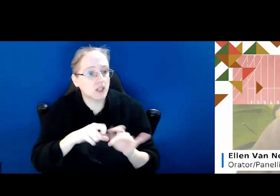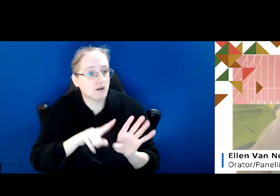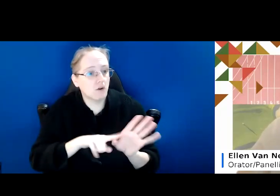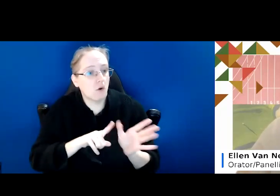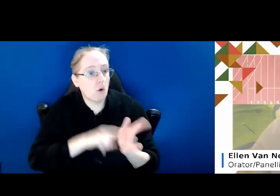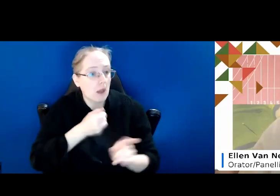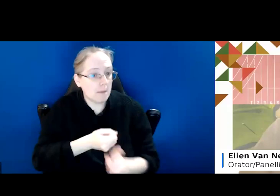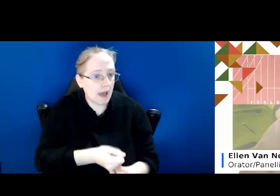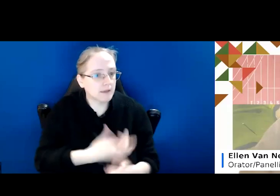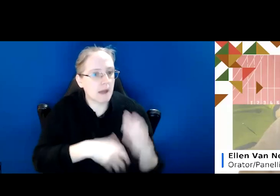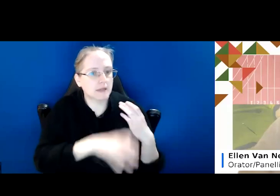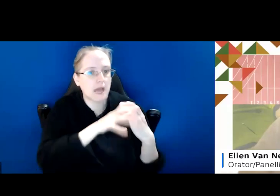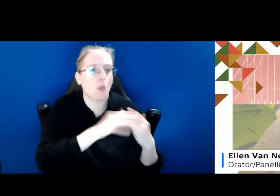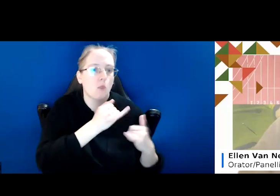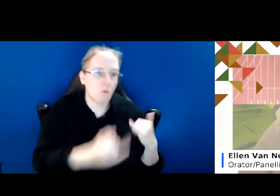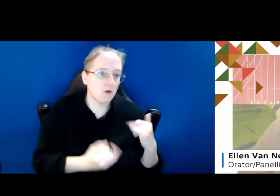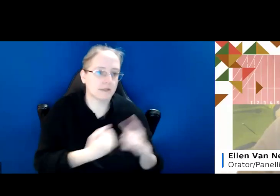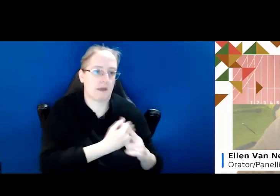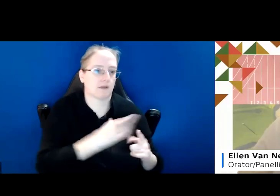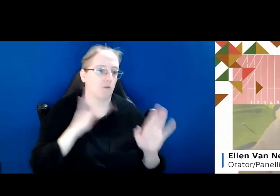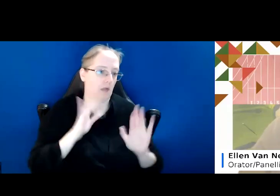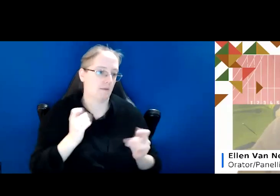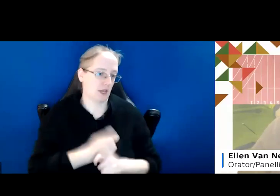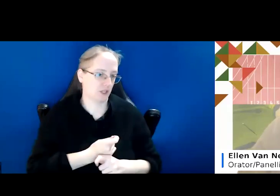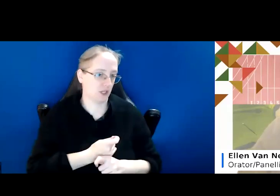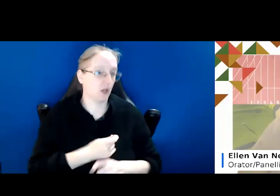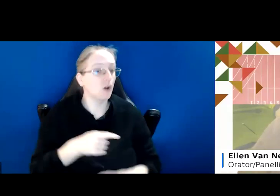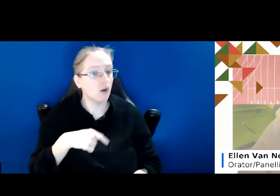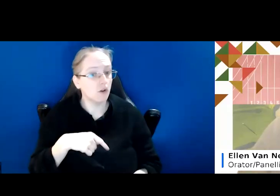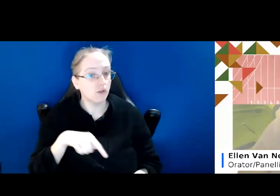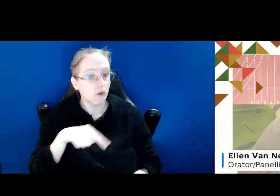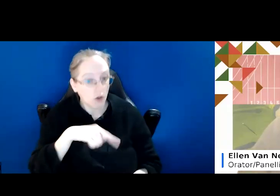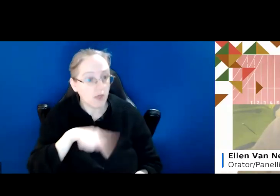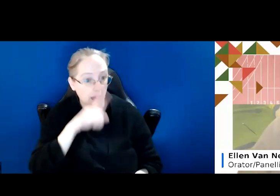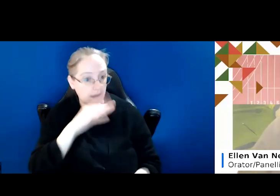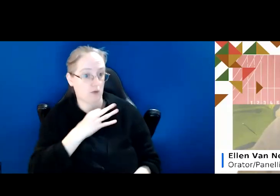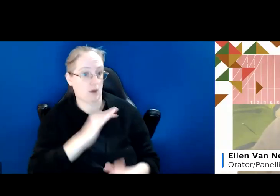when it comes to climate change are being threatened.